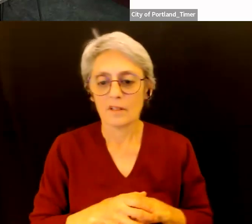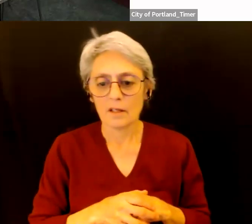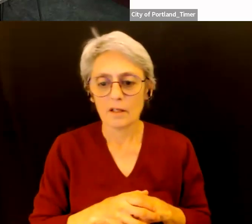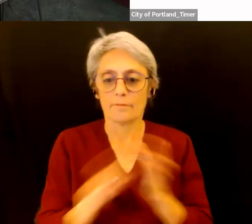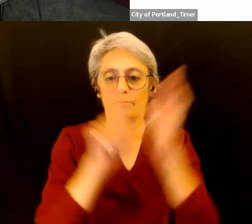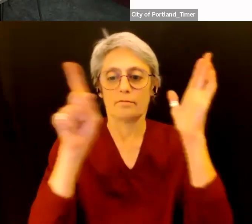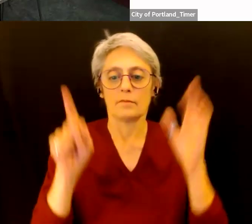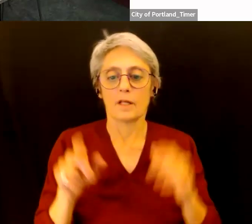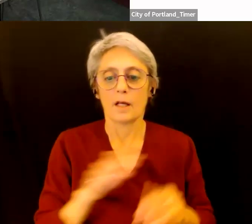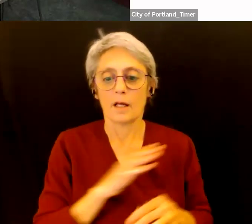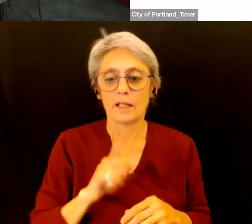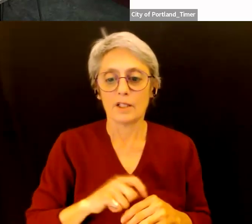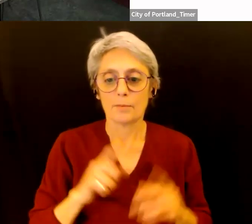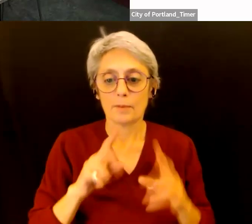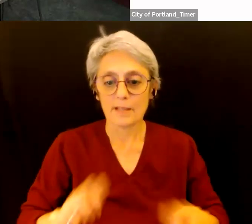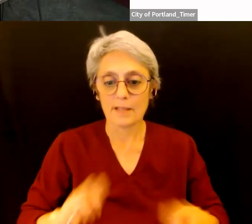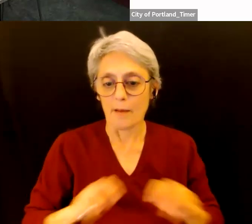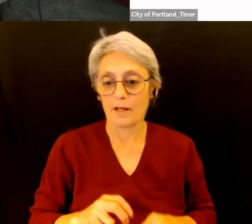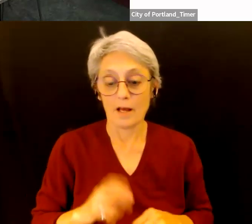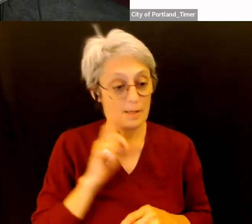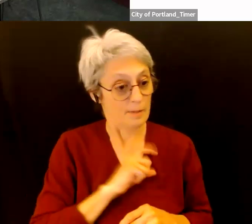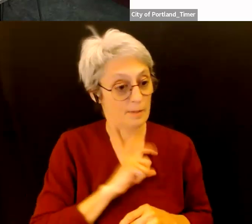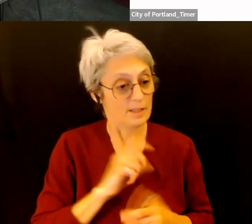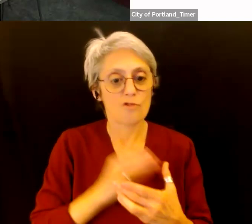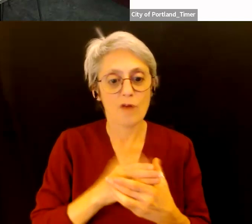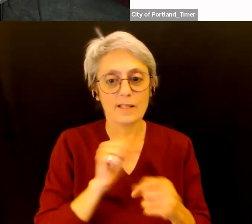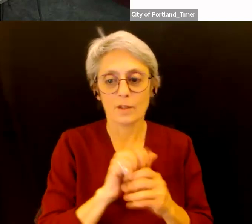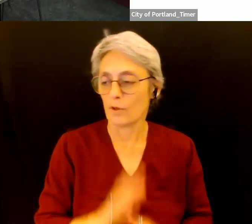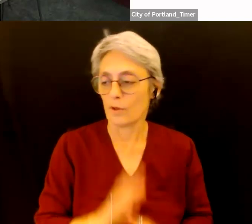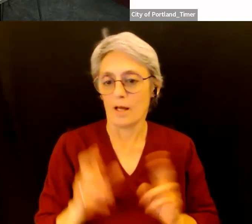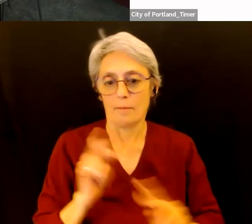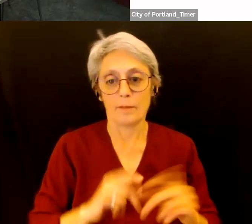The police are harassing workers, people who are protecting peaceful protesters from traffic.